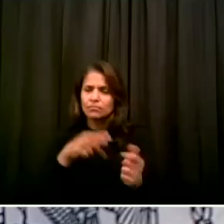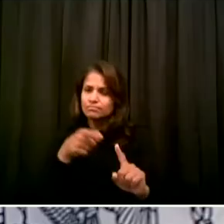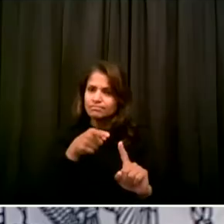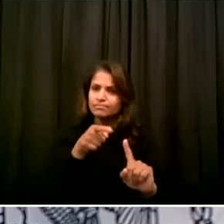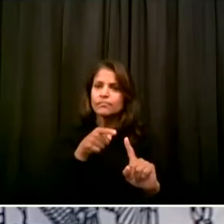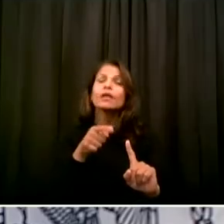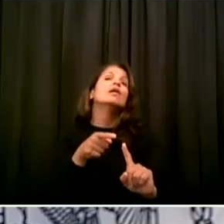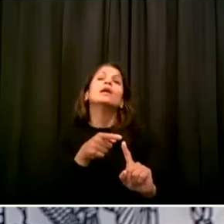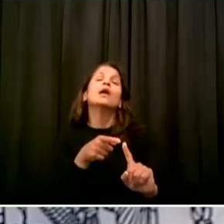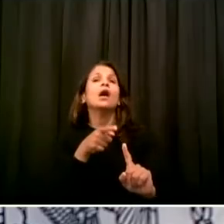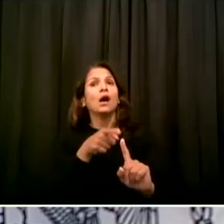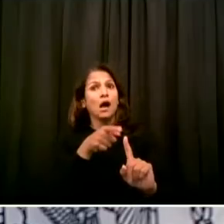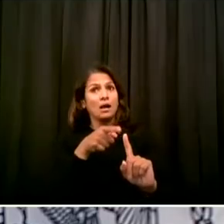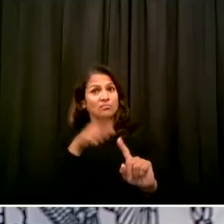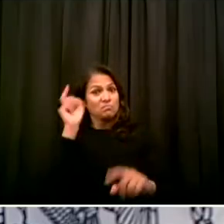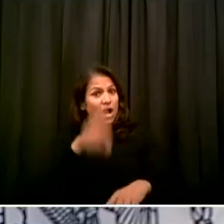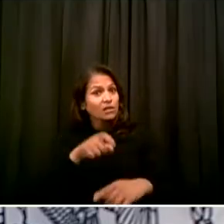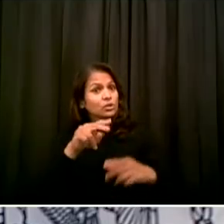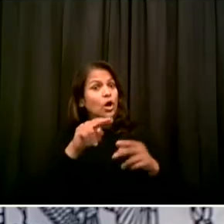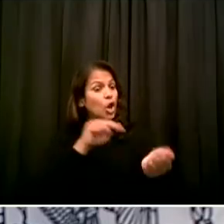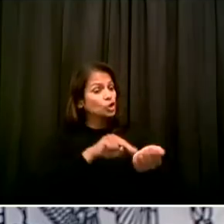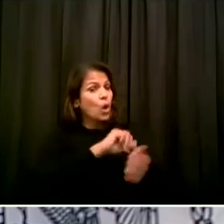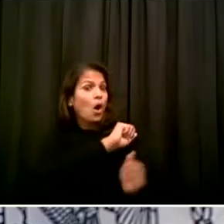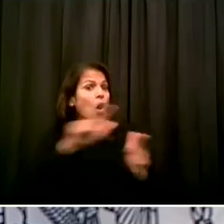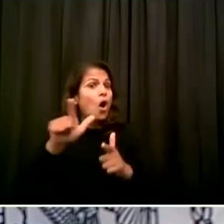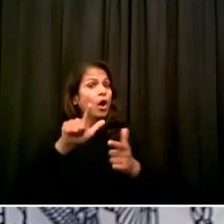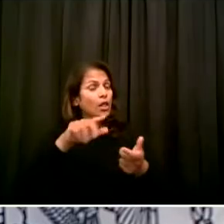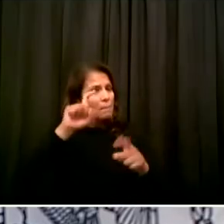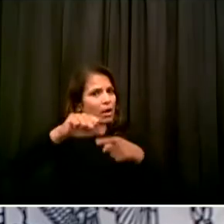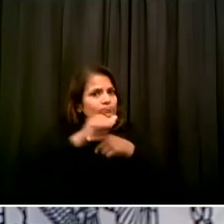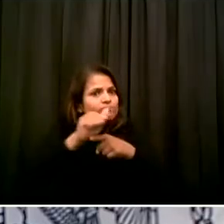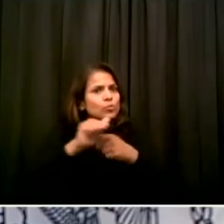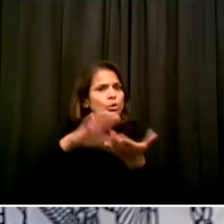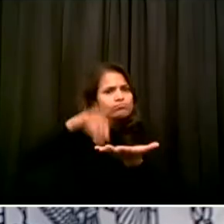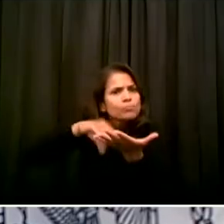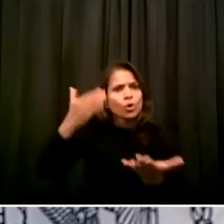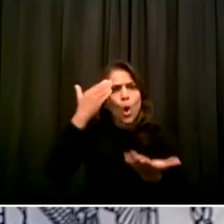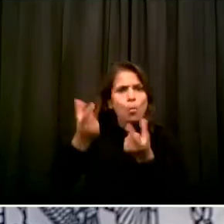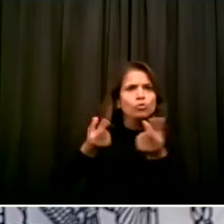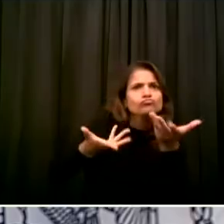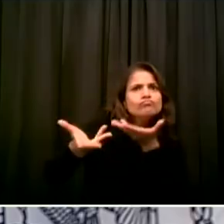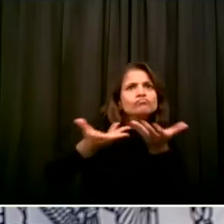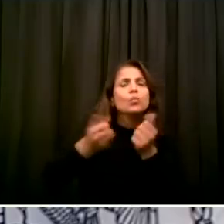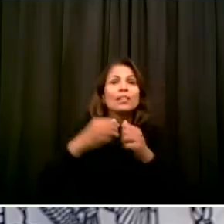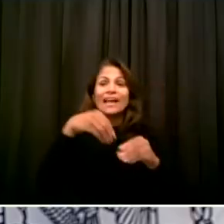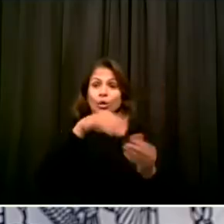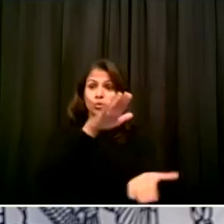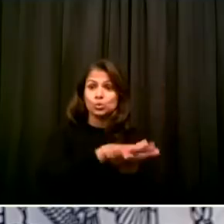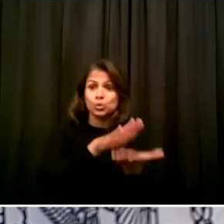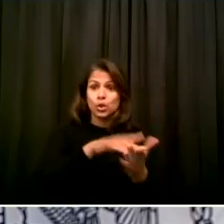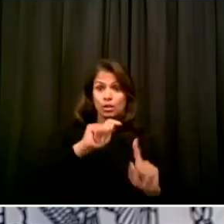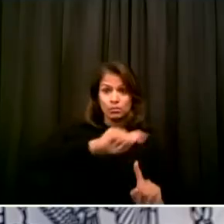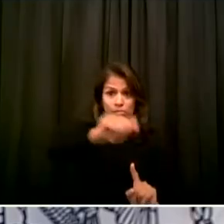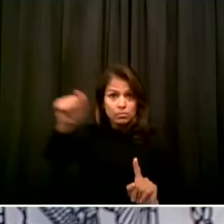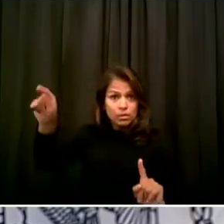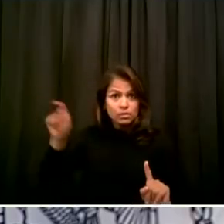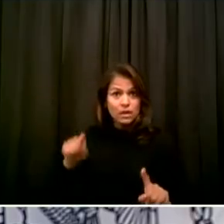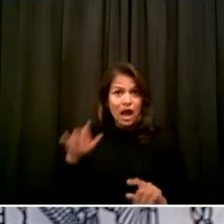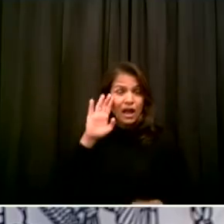FIRST ABOUT SCHOOL NURSES, IT TAKES WEEKS OF TRAINING BEFORE THEY CAN WORK IN SCHOOLS, YOU STIL VE